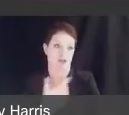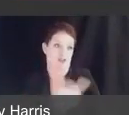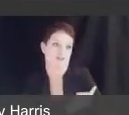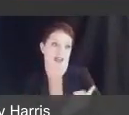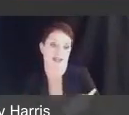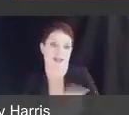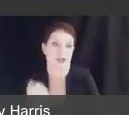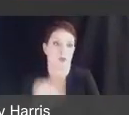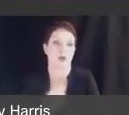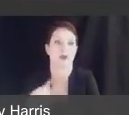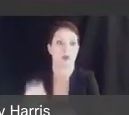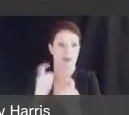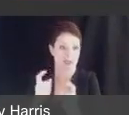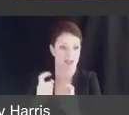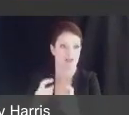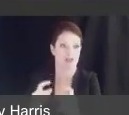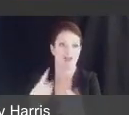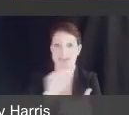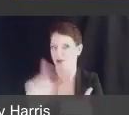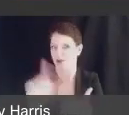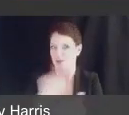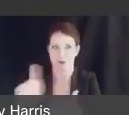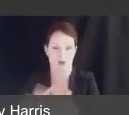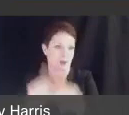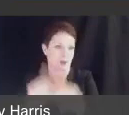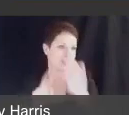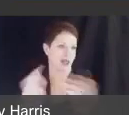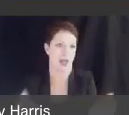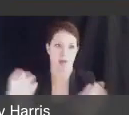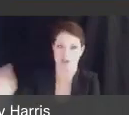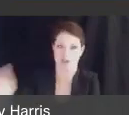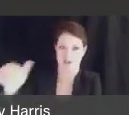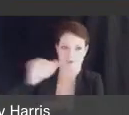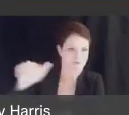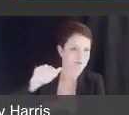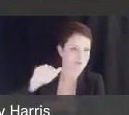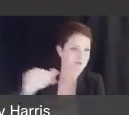to receive from week to week. So we don't want to give people appointments and then have to call